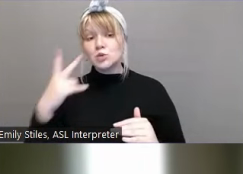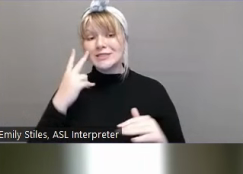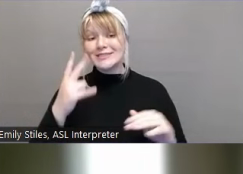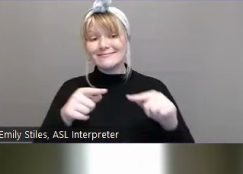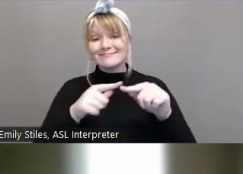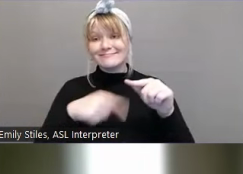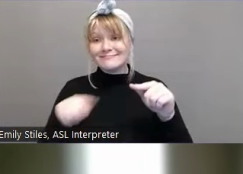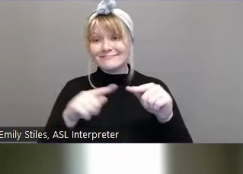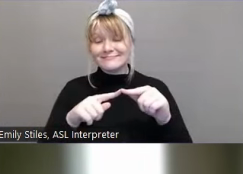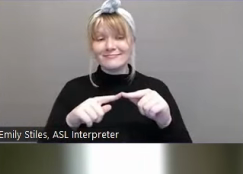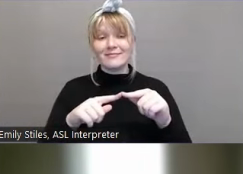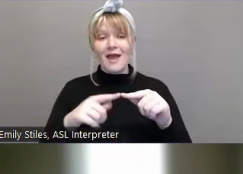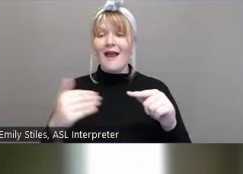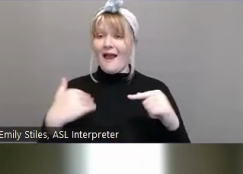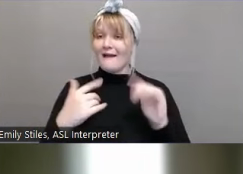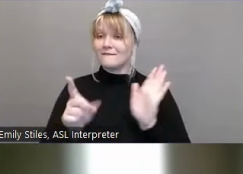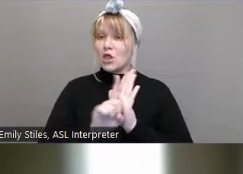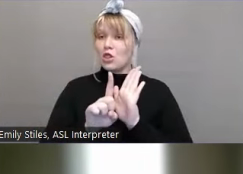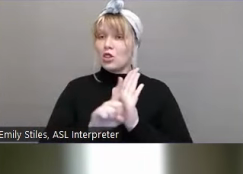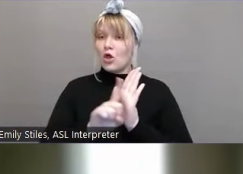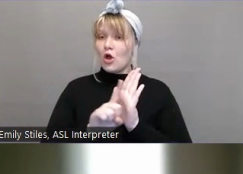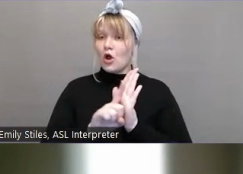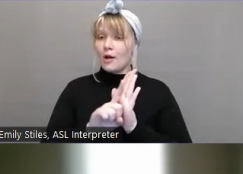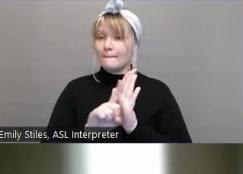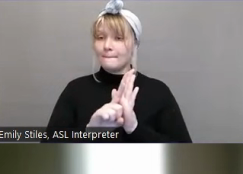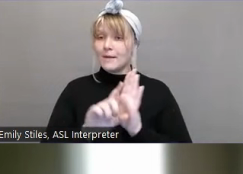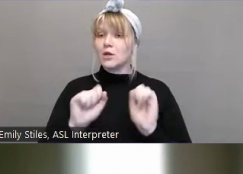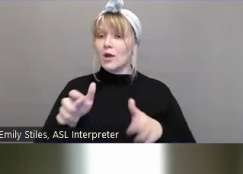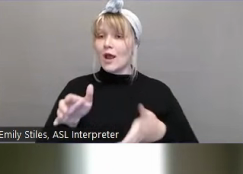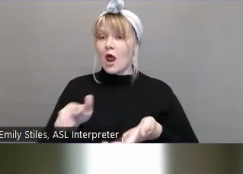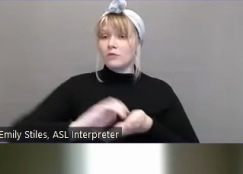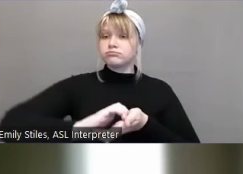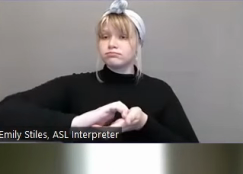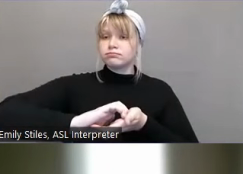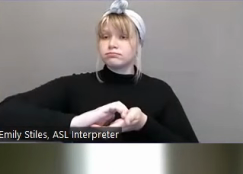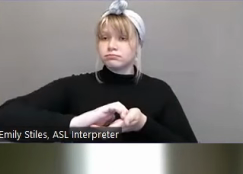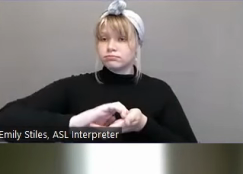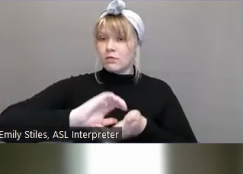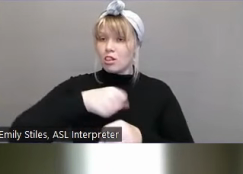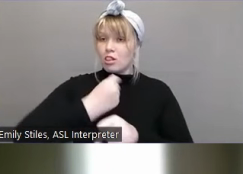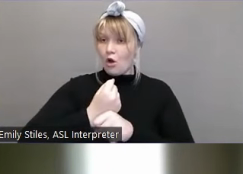This one has an alarm on it and can be locked, so people can’t get in and move things around.